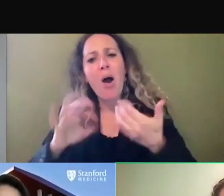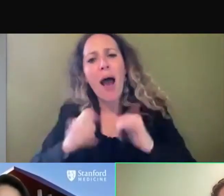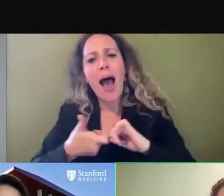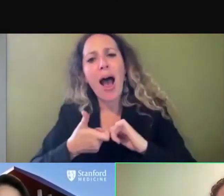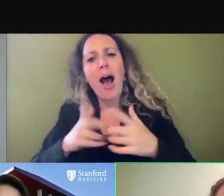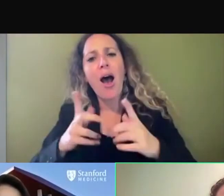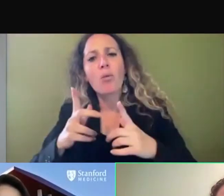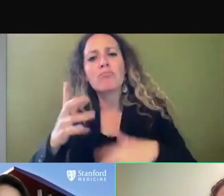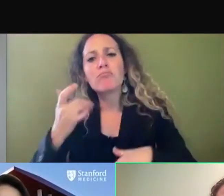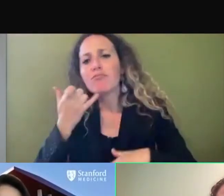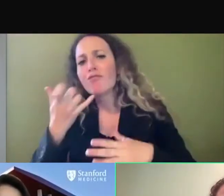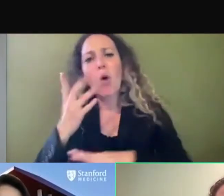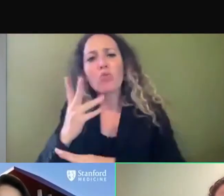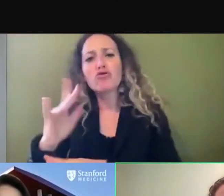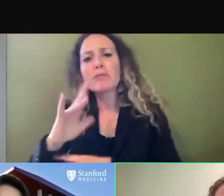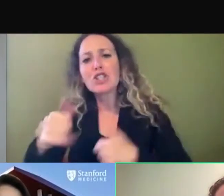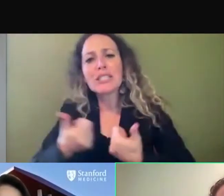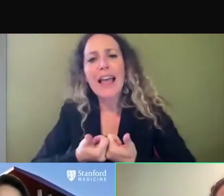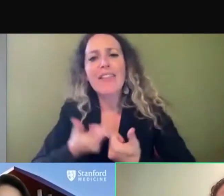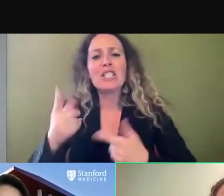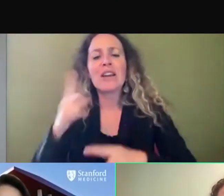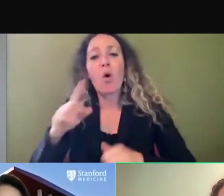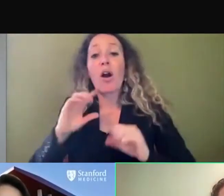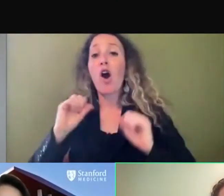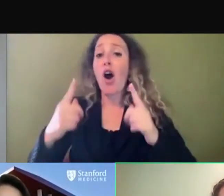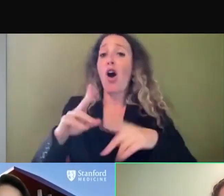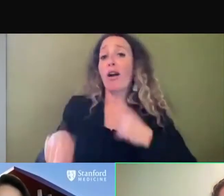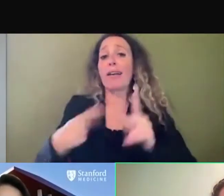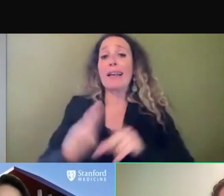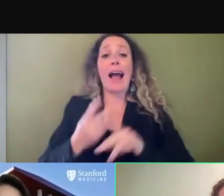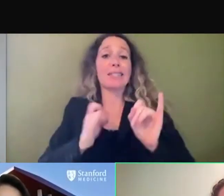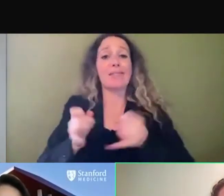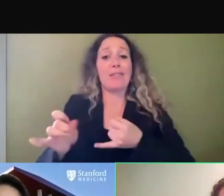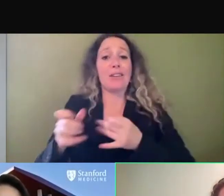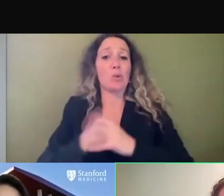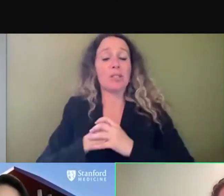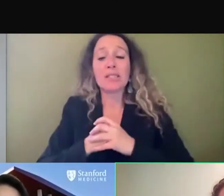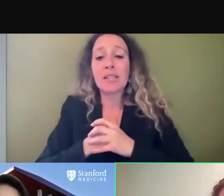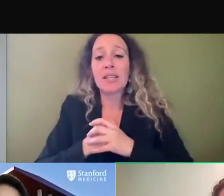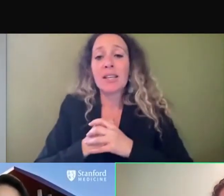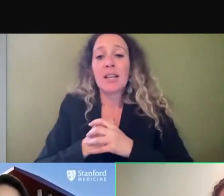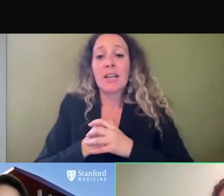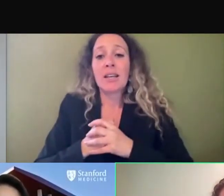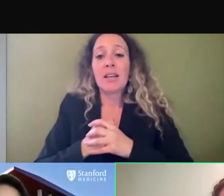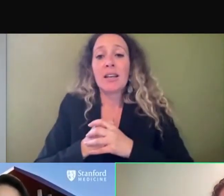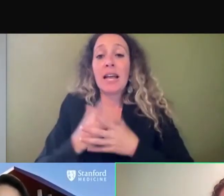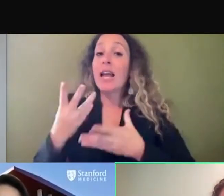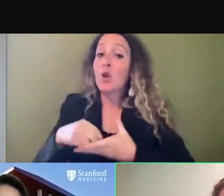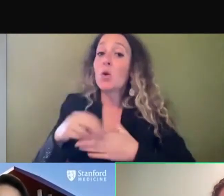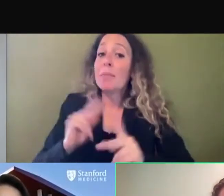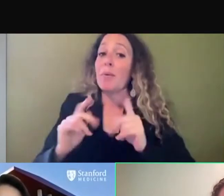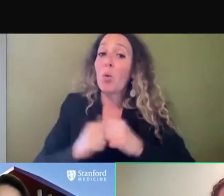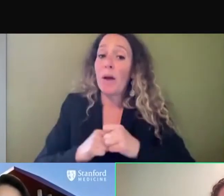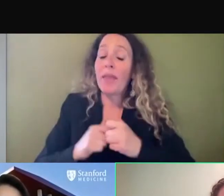challenging for all sorts of individuals, including those without cognitive issues.